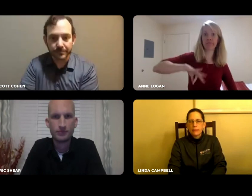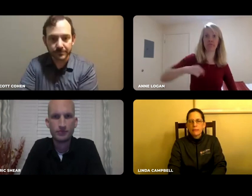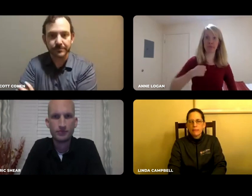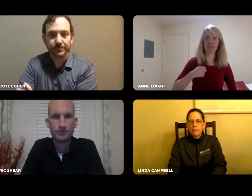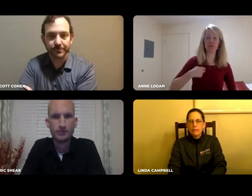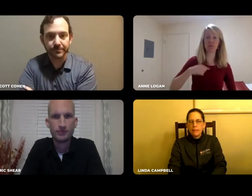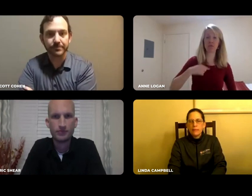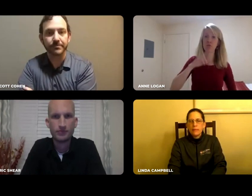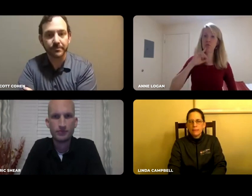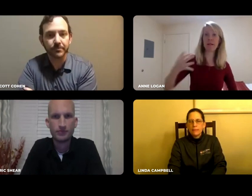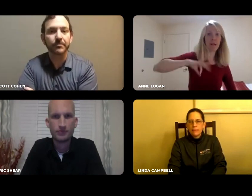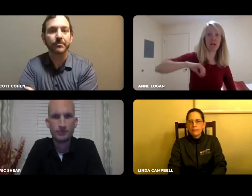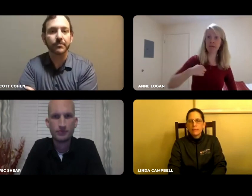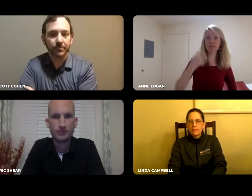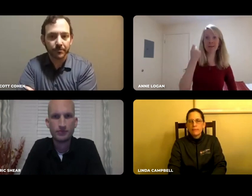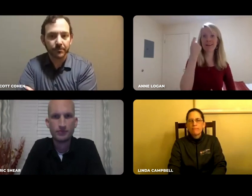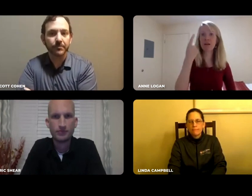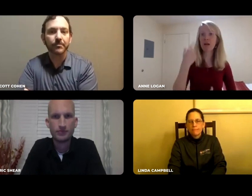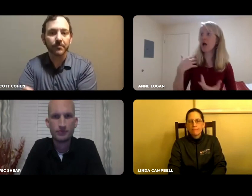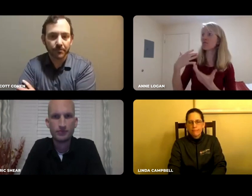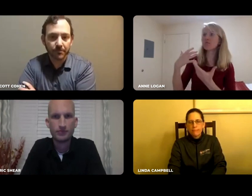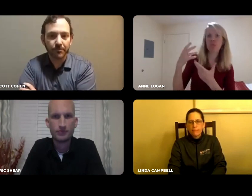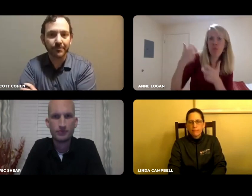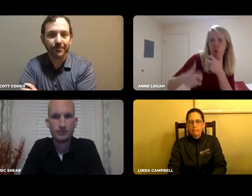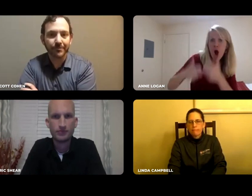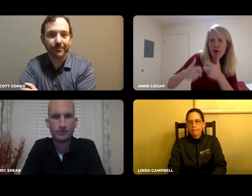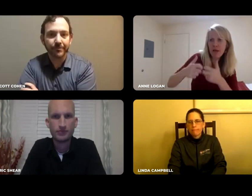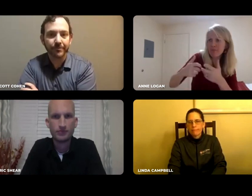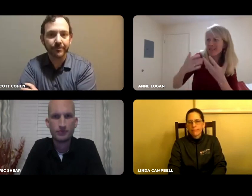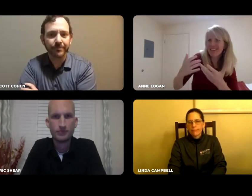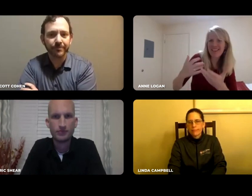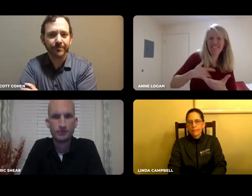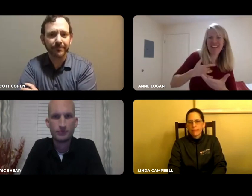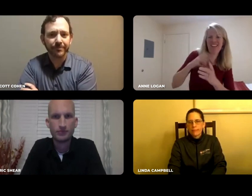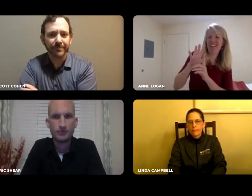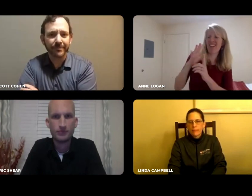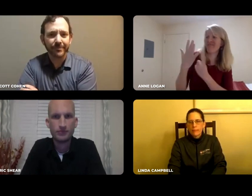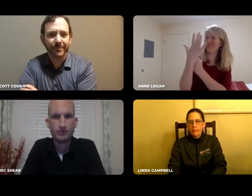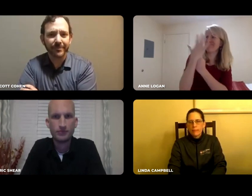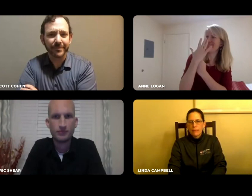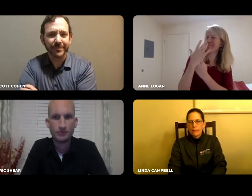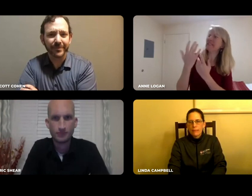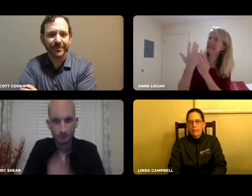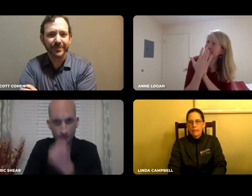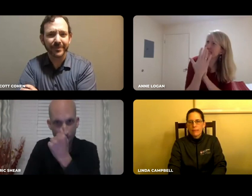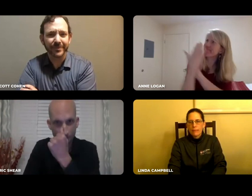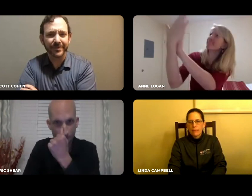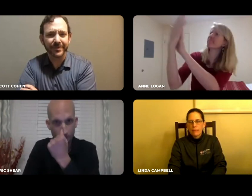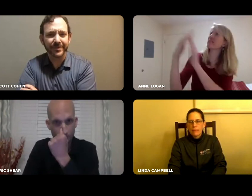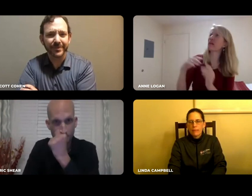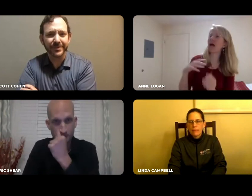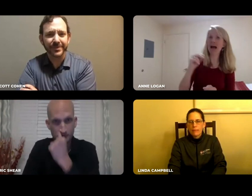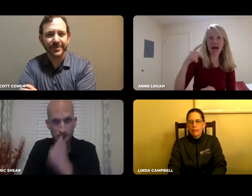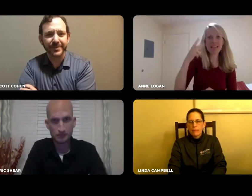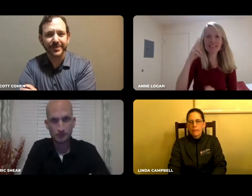That's important to me. I'm often faced with those problems.